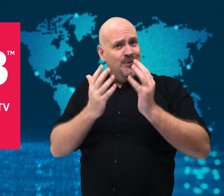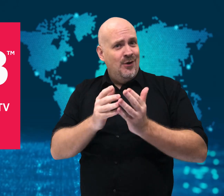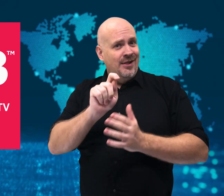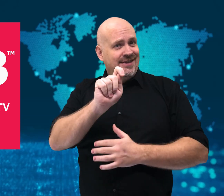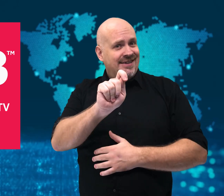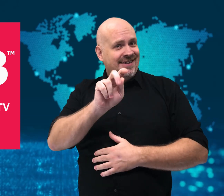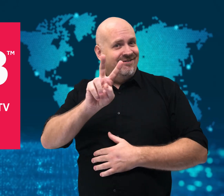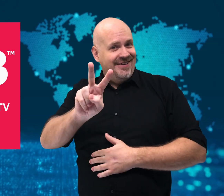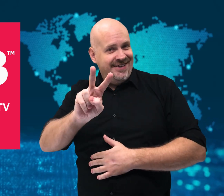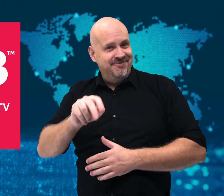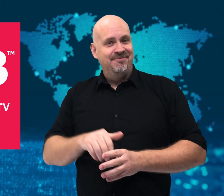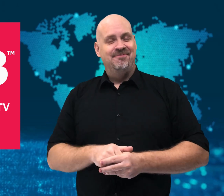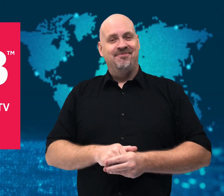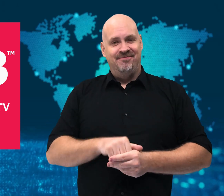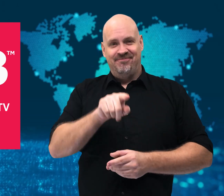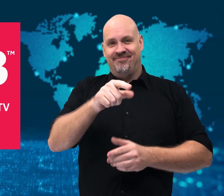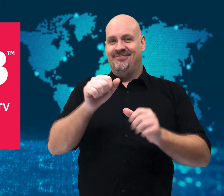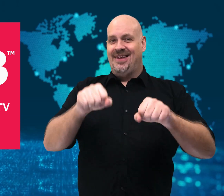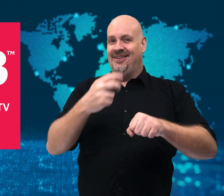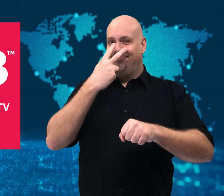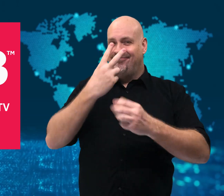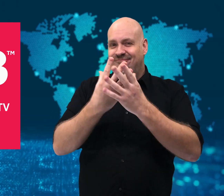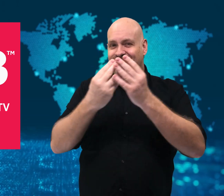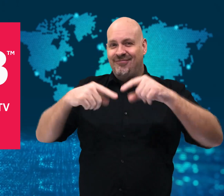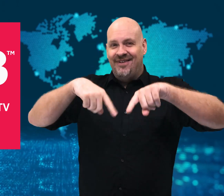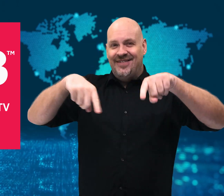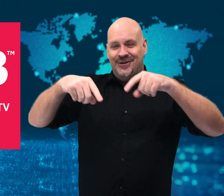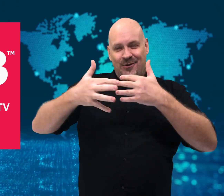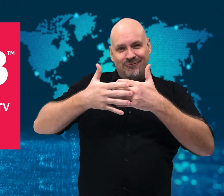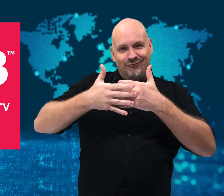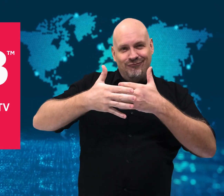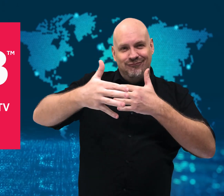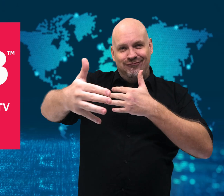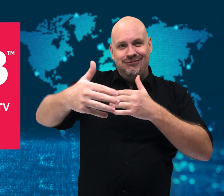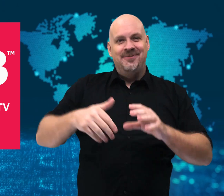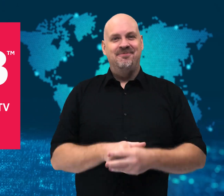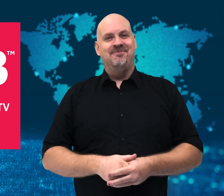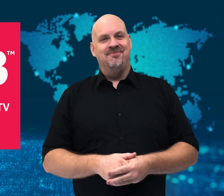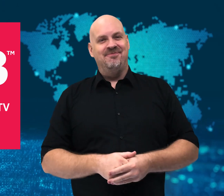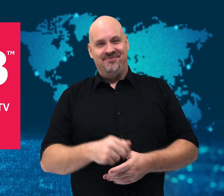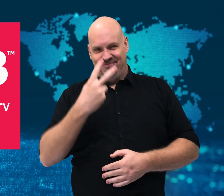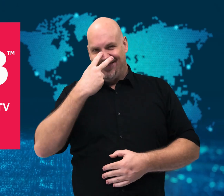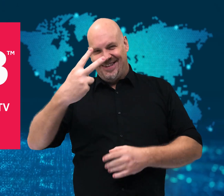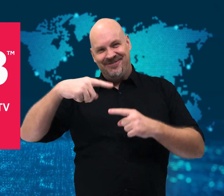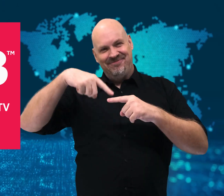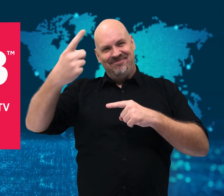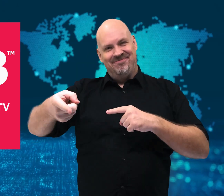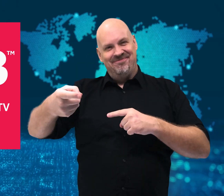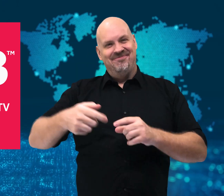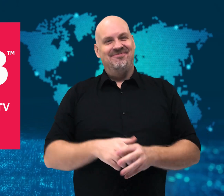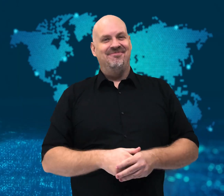and follow H3 World TV to get new video updates! See you next time!